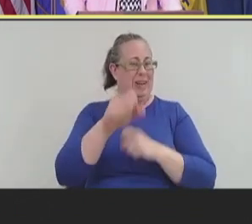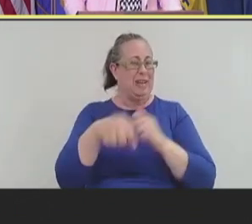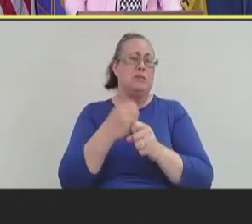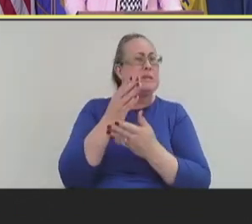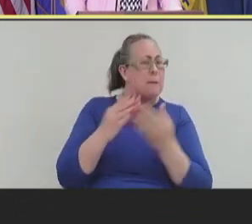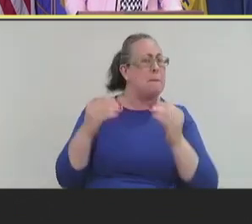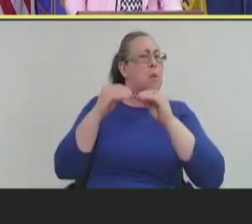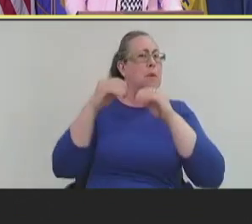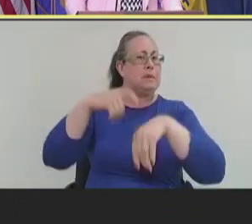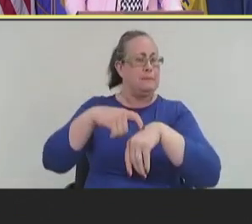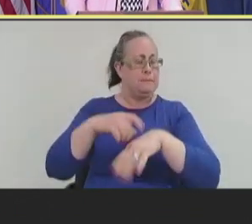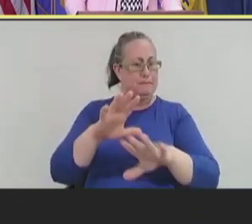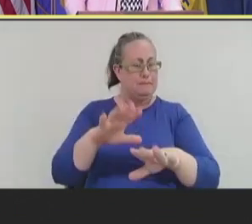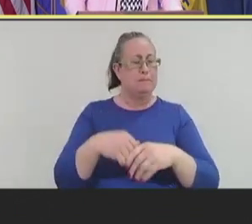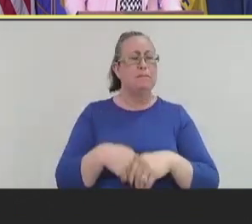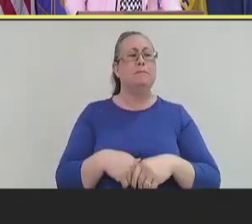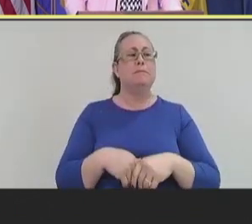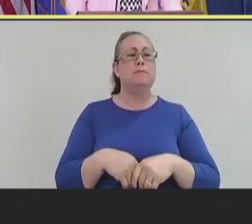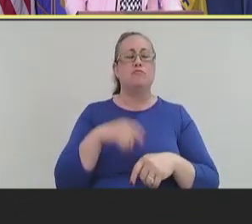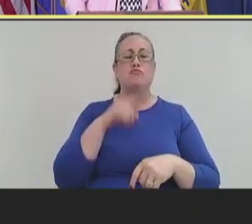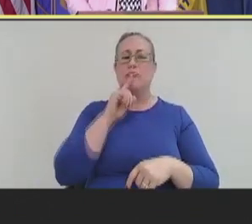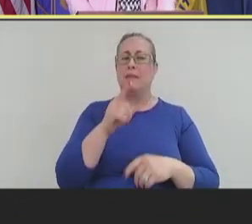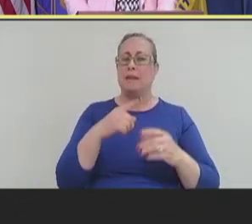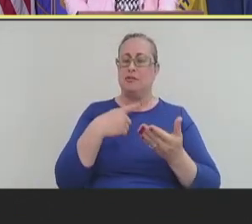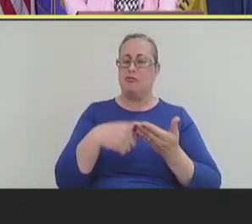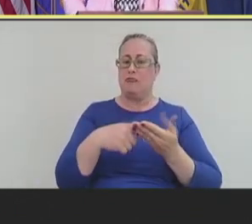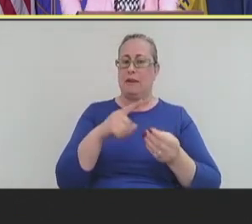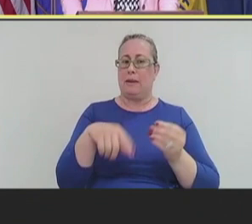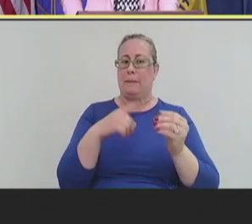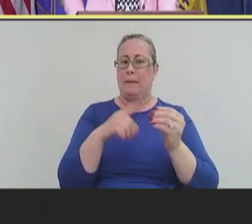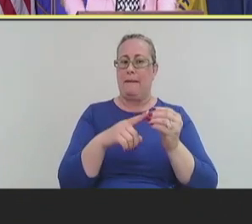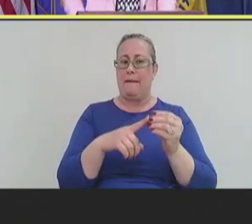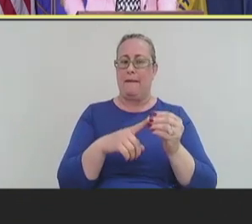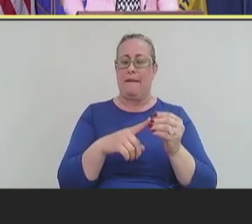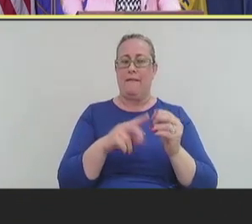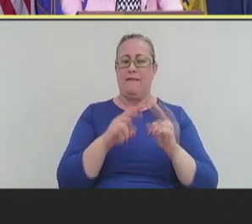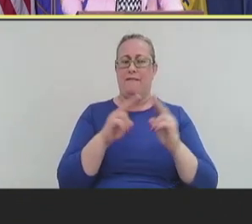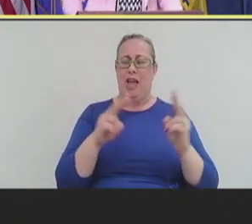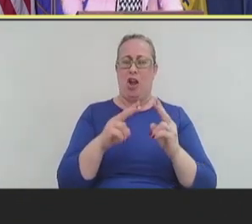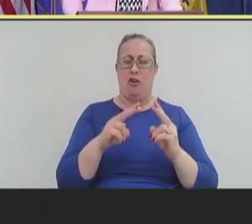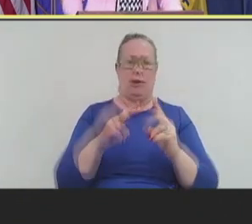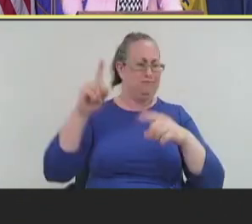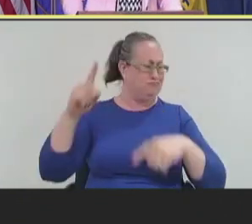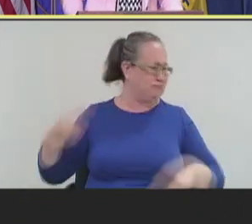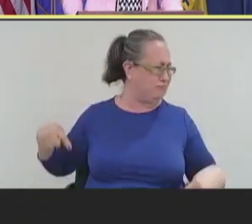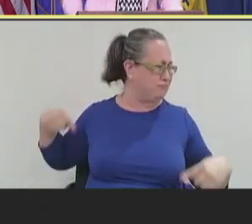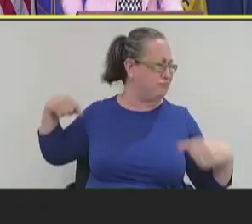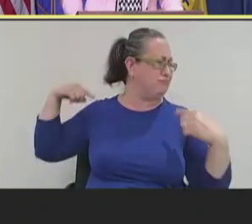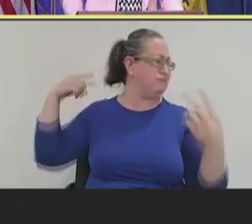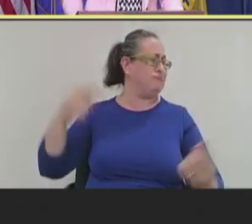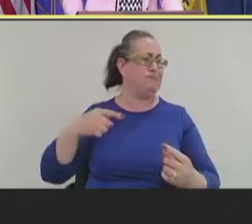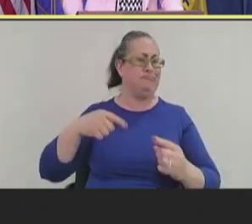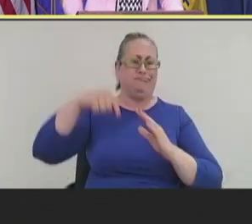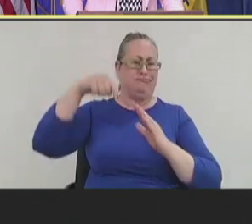we're really talking about a very deep history and a lot of data in a lot of these systems,